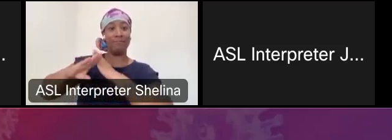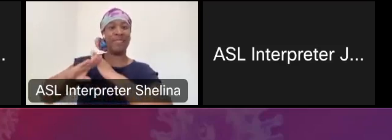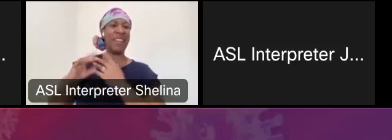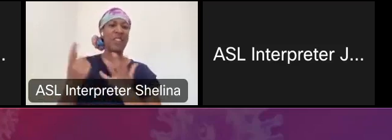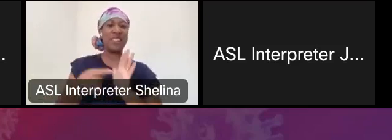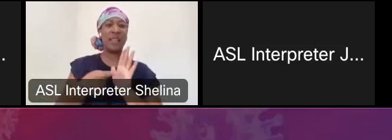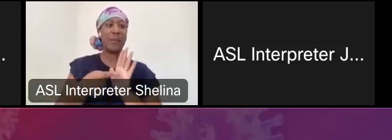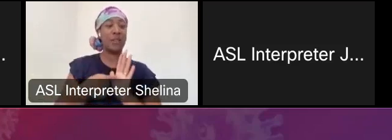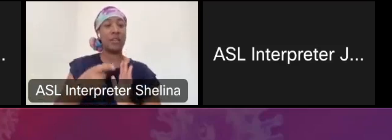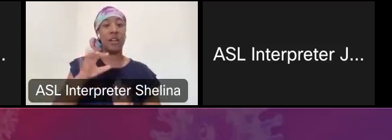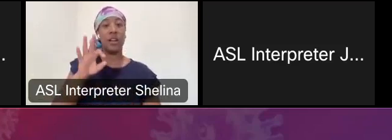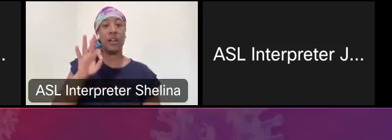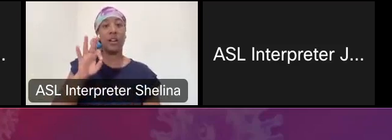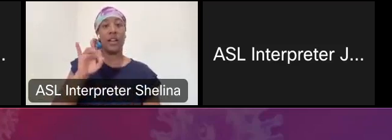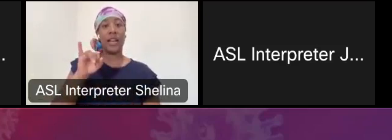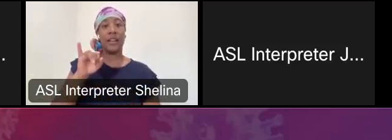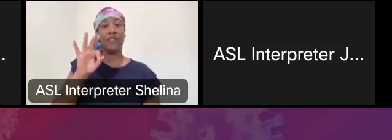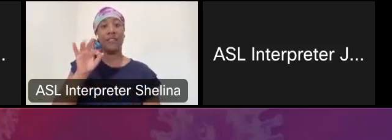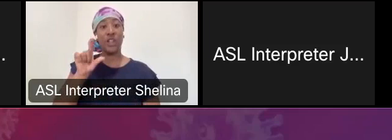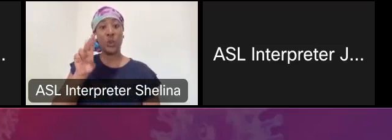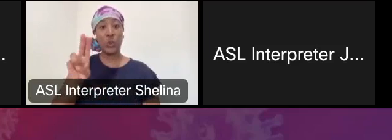And whooping cough also known as protesters.